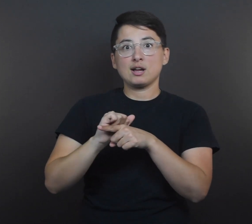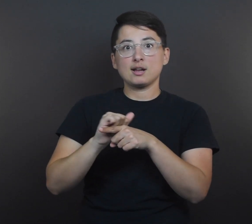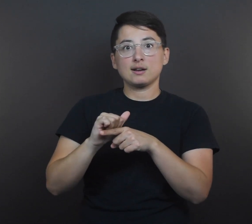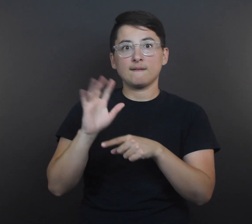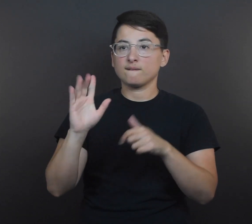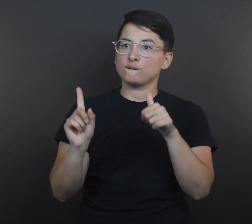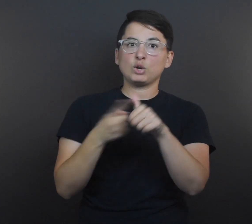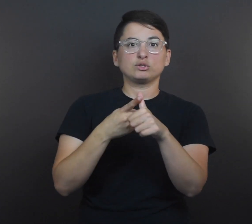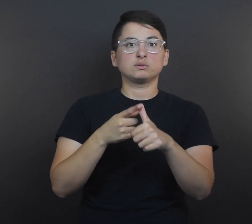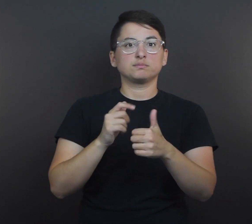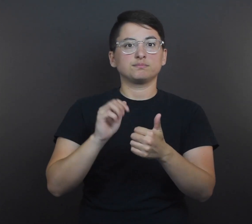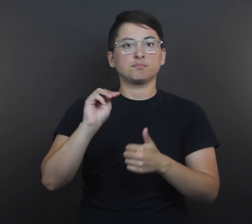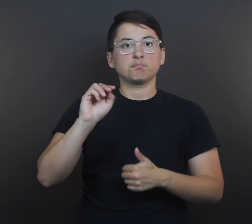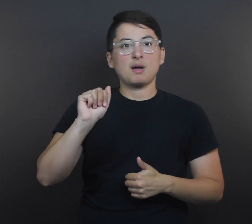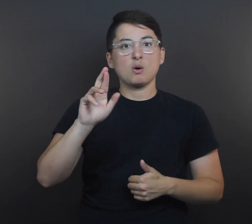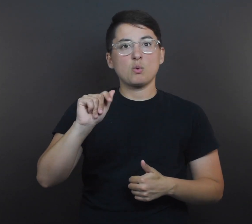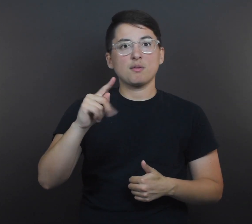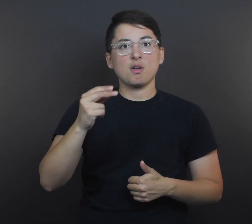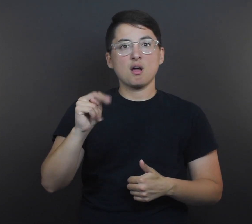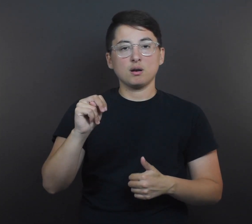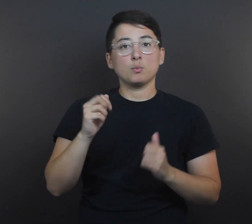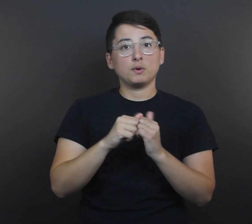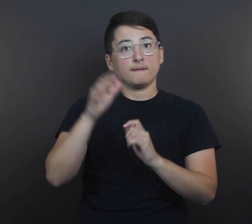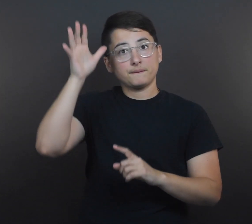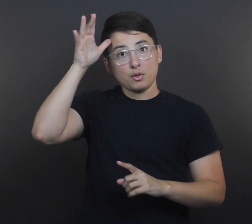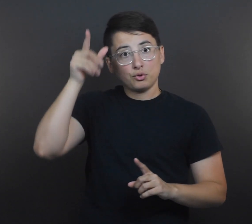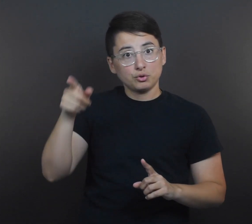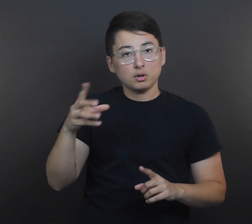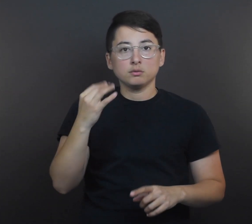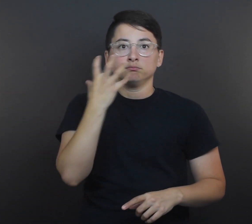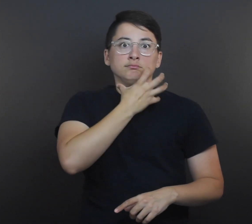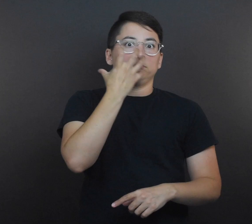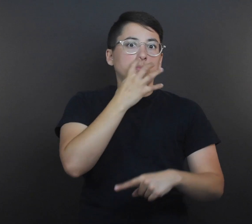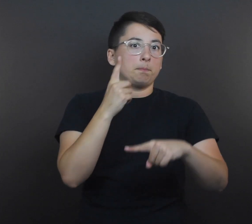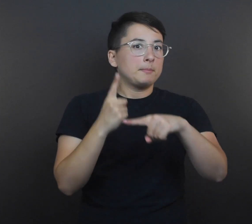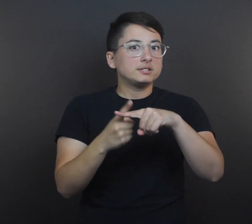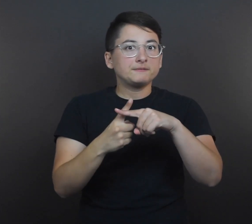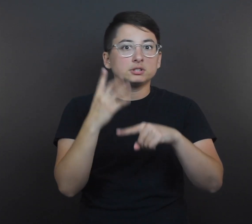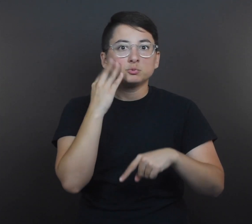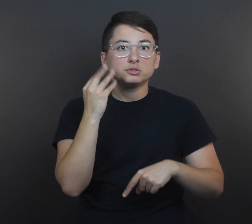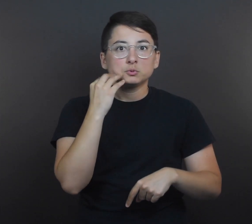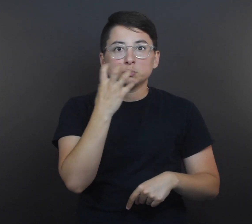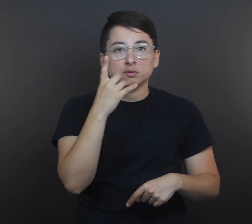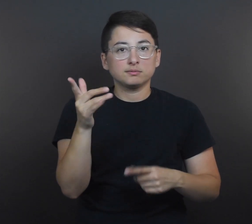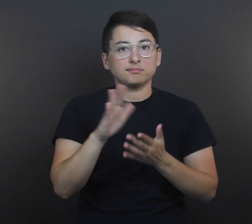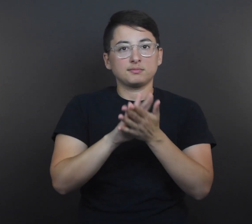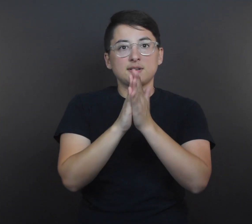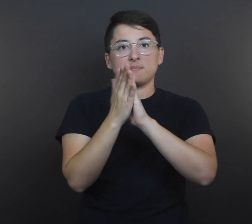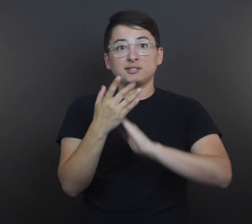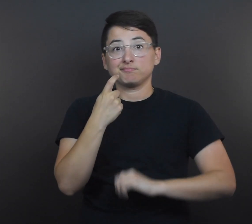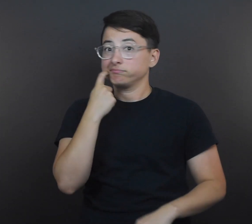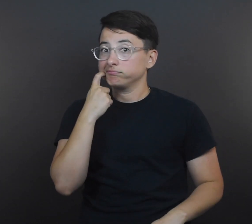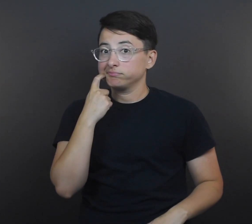“I trained for my first marathon with my dad and because it was such a positive experience,